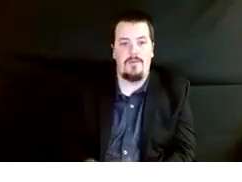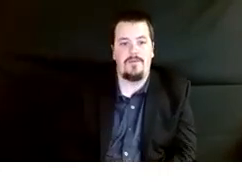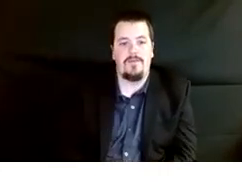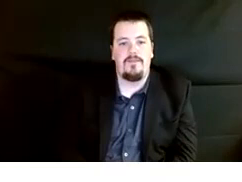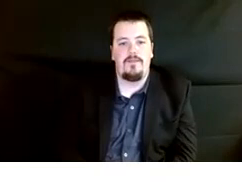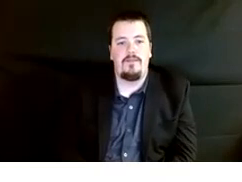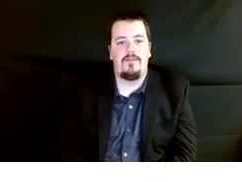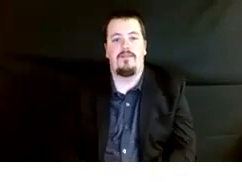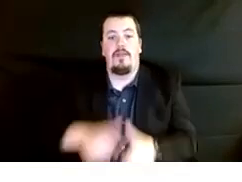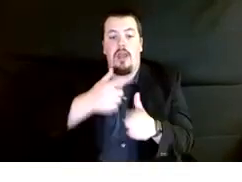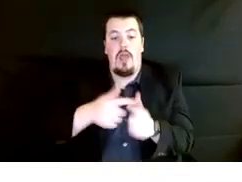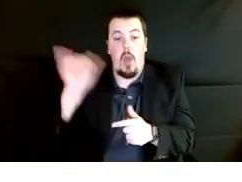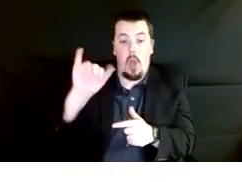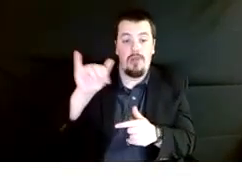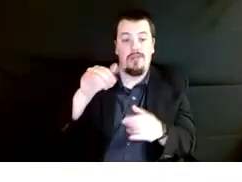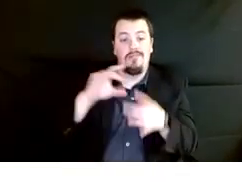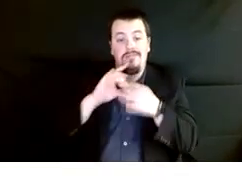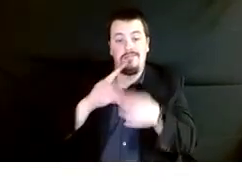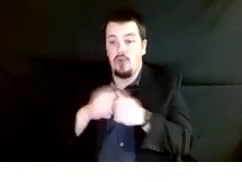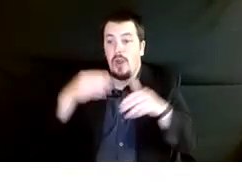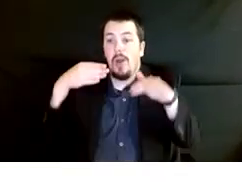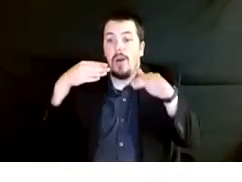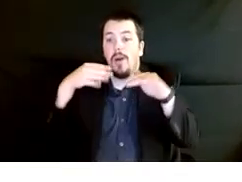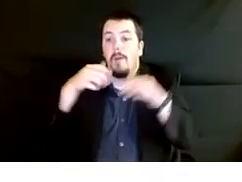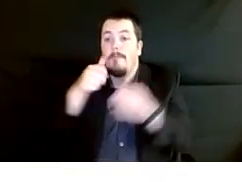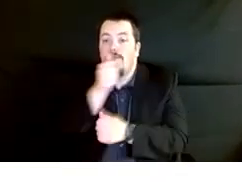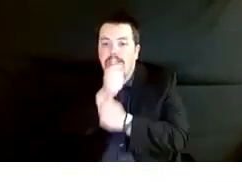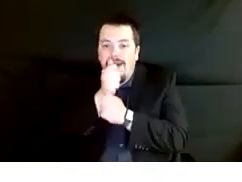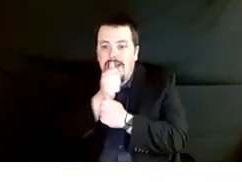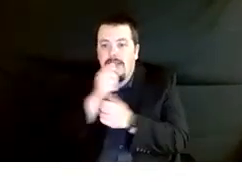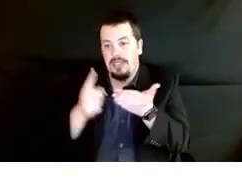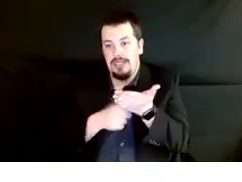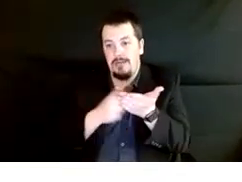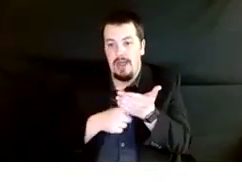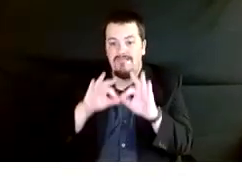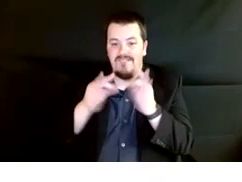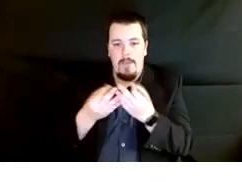the patient may not want family to know certain things so that's also a concern